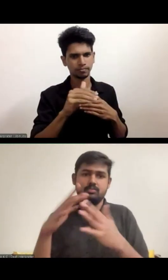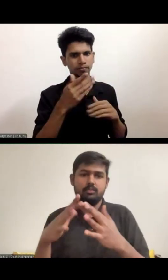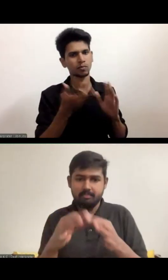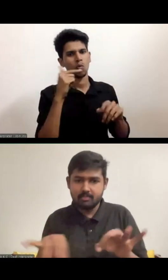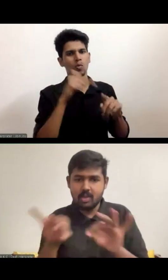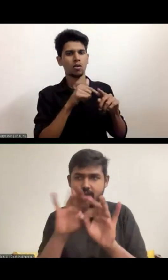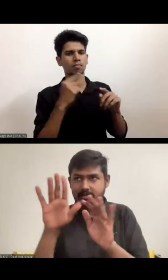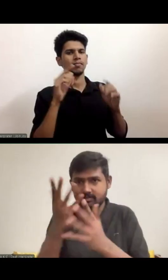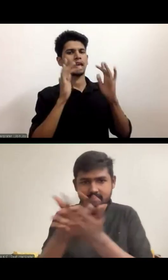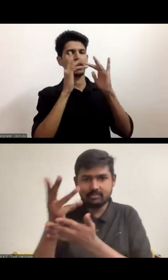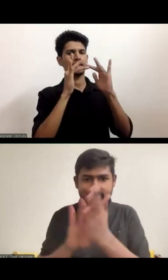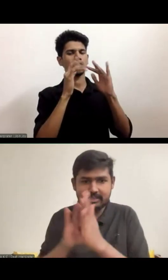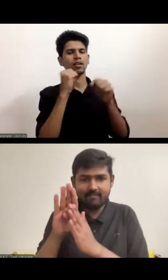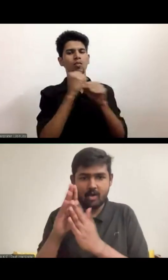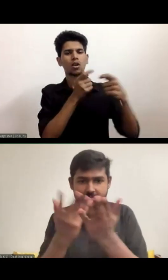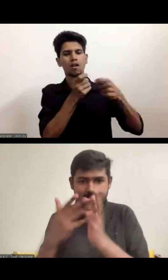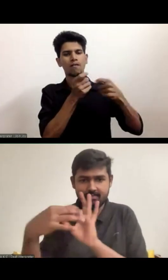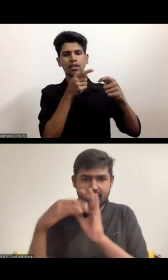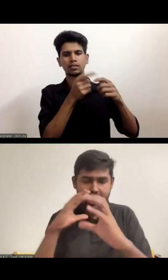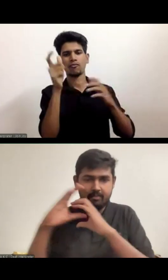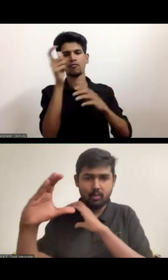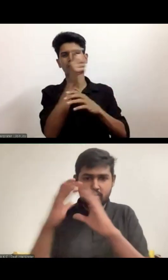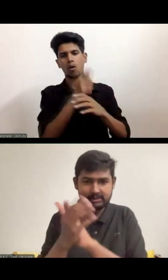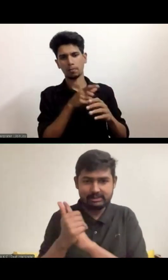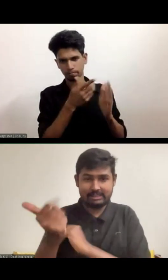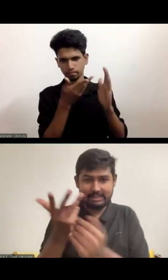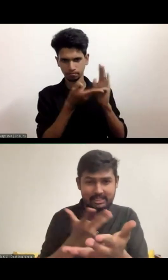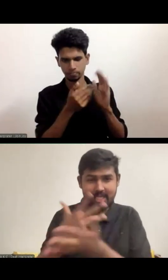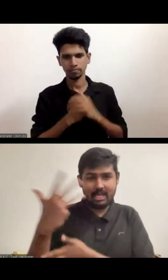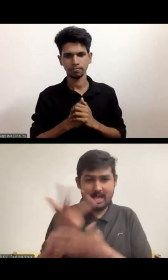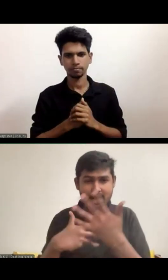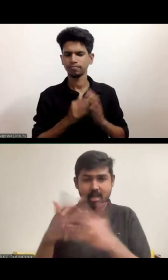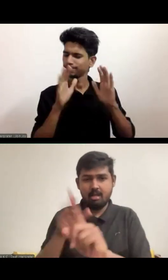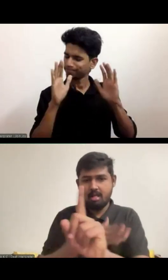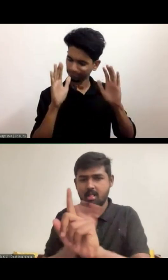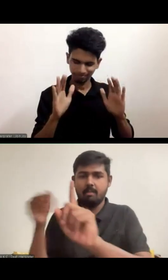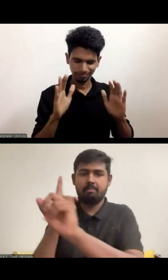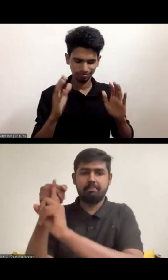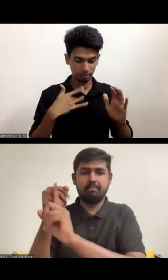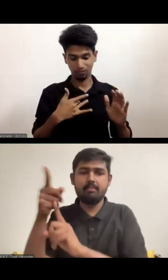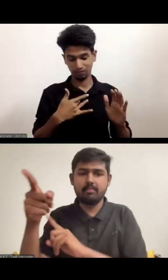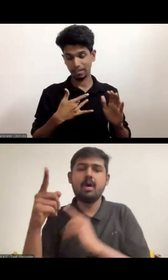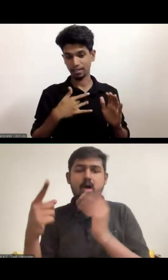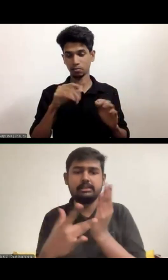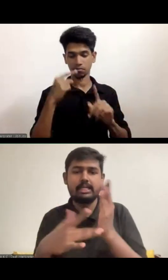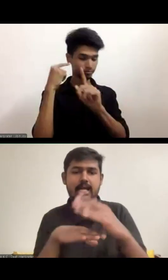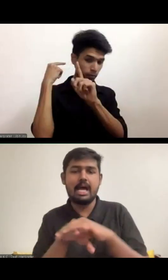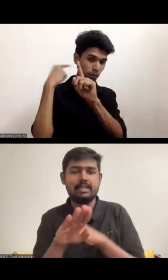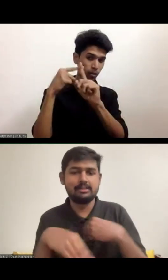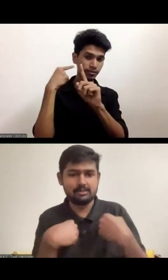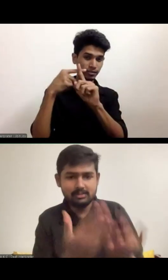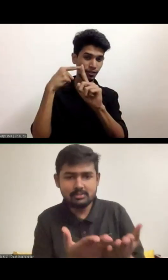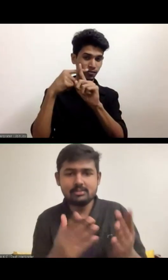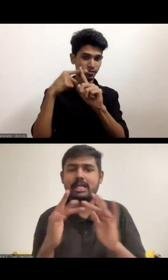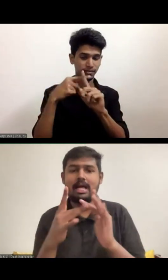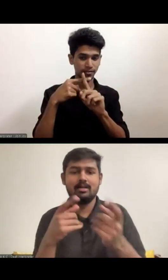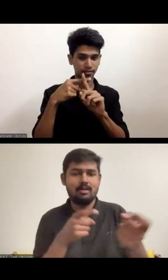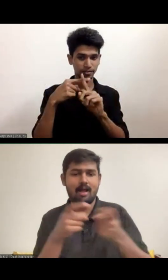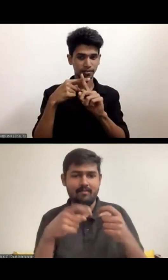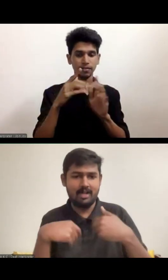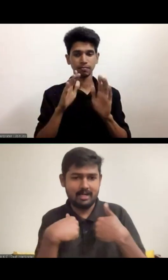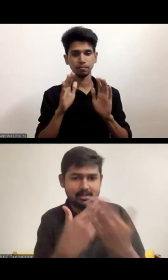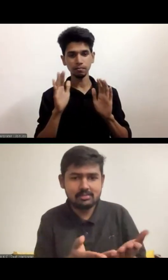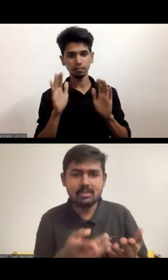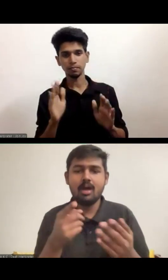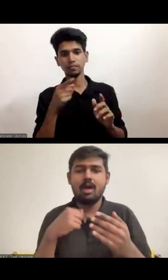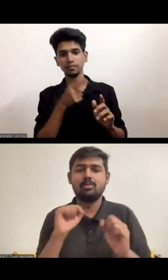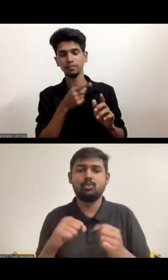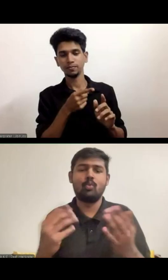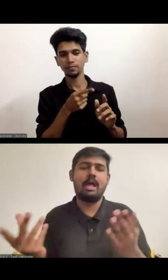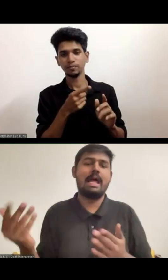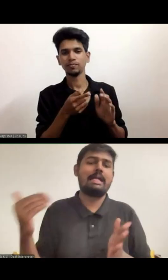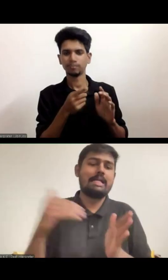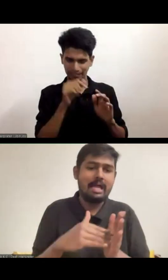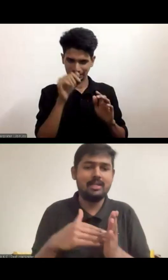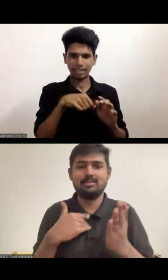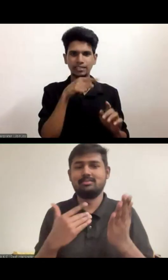And very, very positively, that means that there has been more awareness as a result of workshops